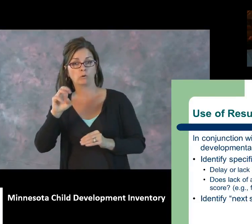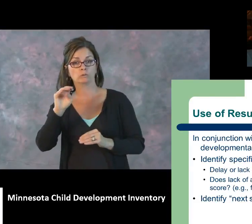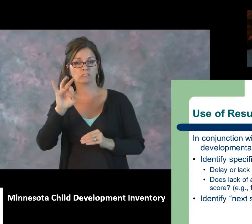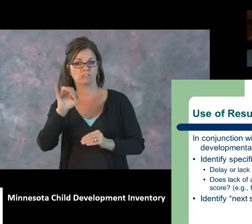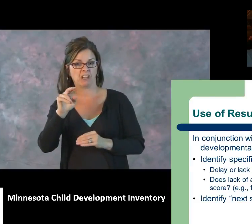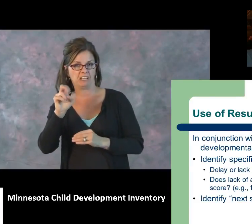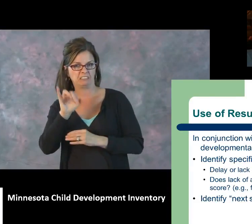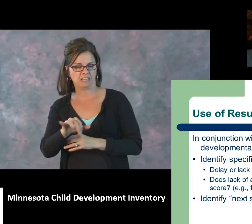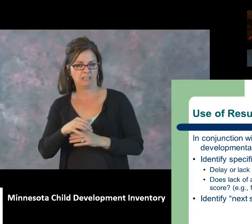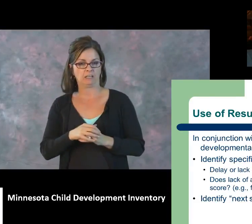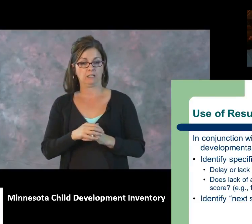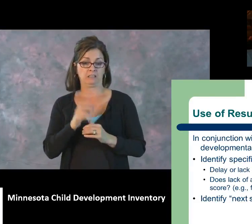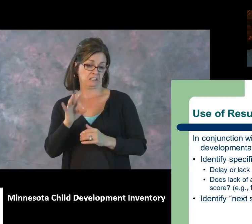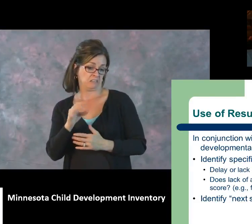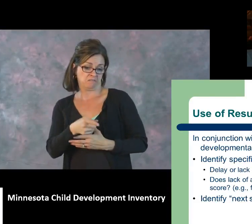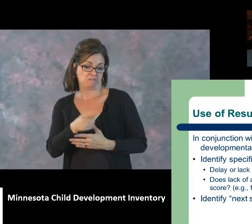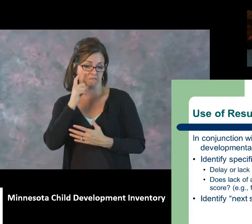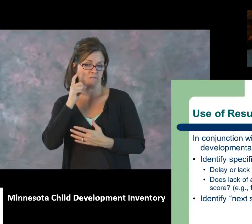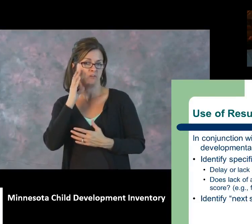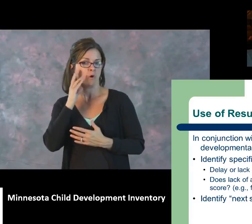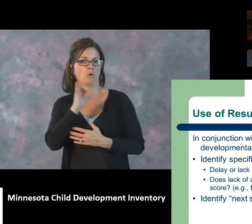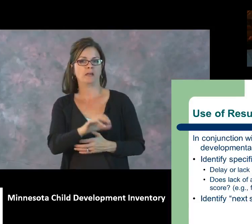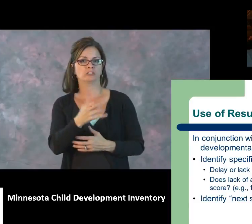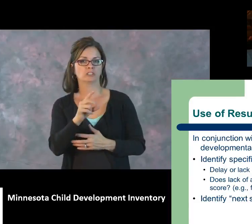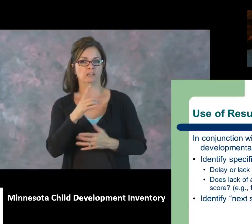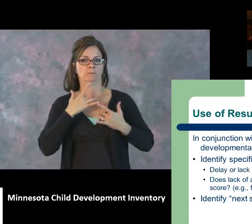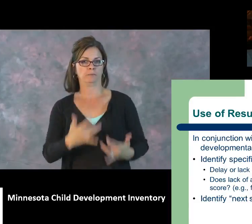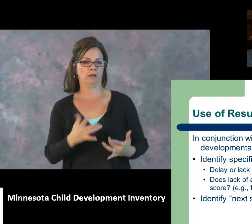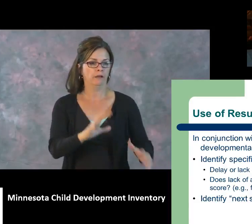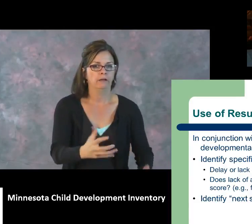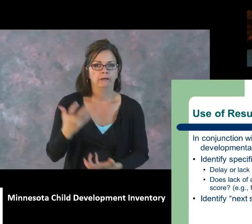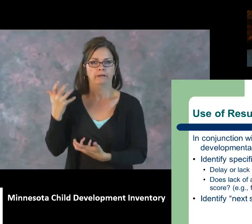who is frequently carried about, and whose family maybe is reluctant for them